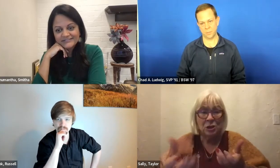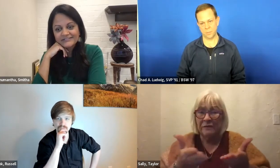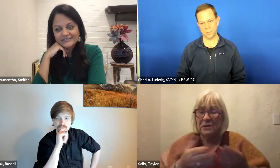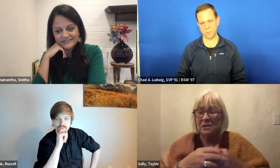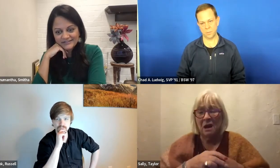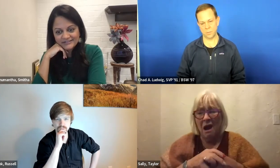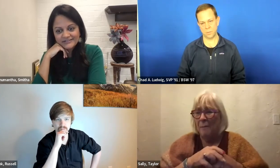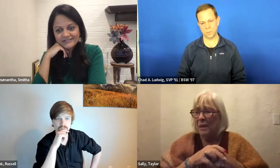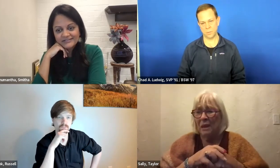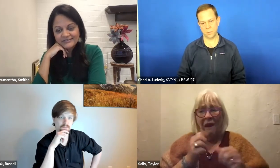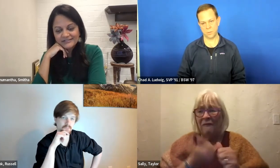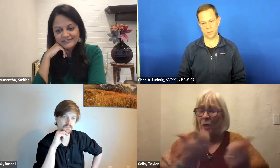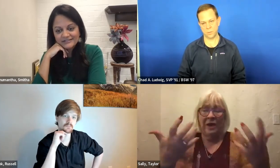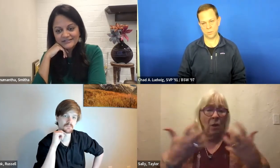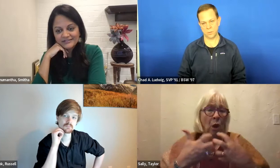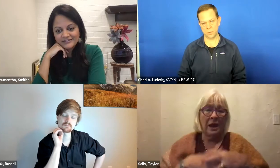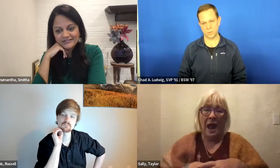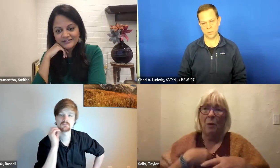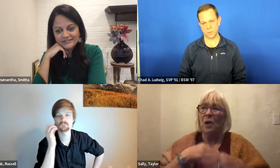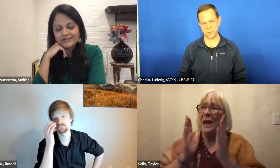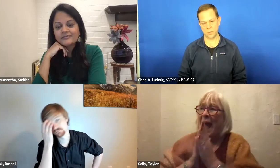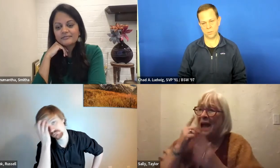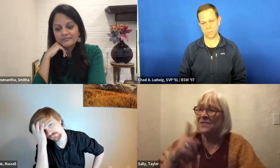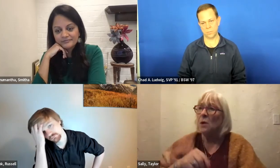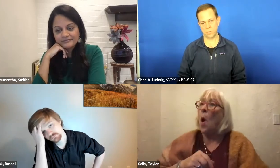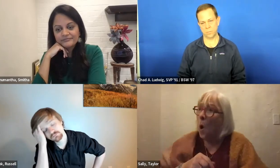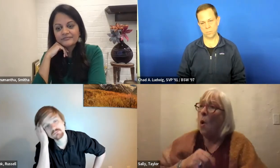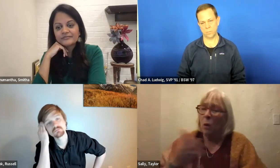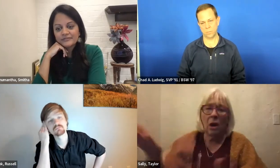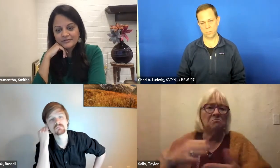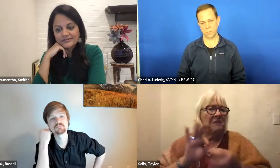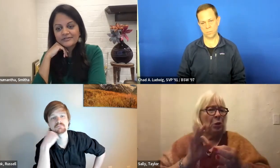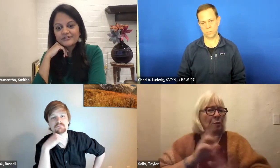but, yeah, we had interpreting services for the home visits. Everything worked out beautifully for us.